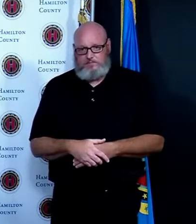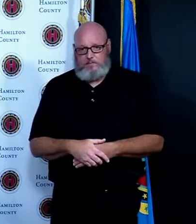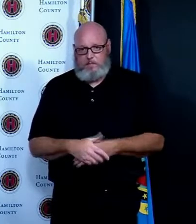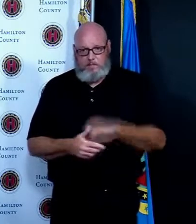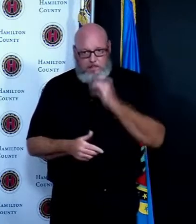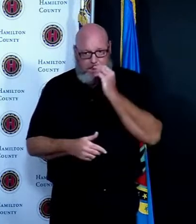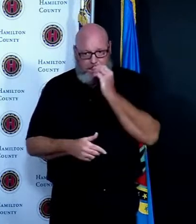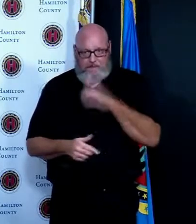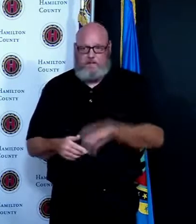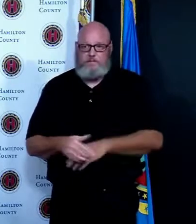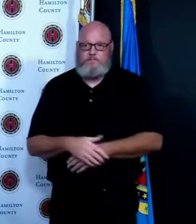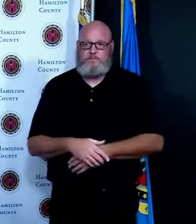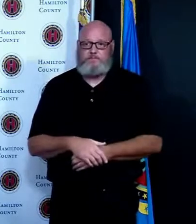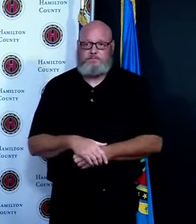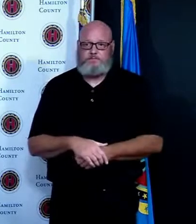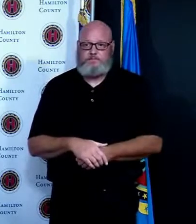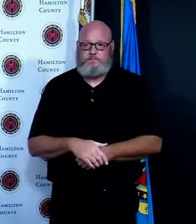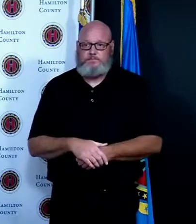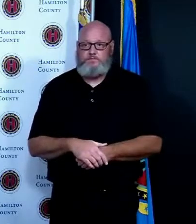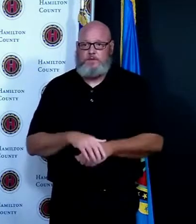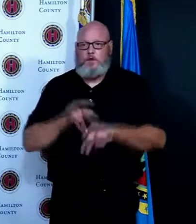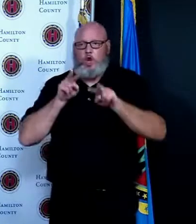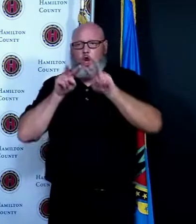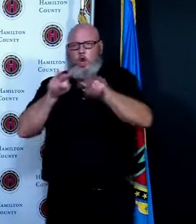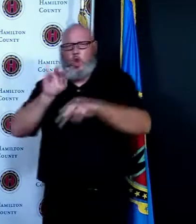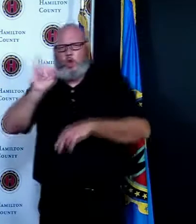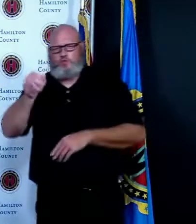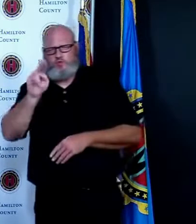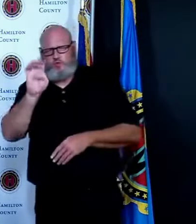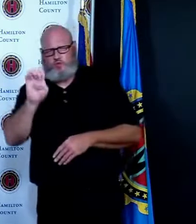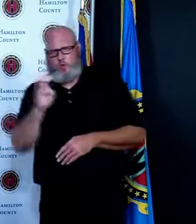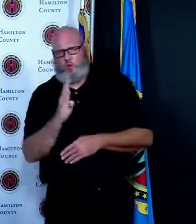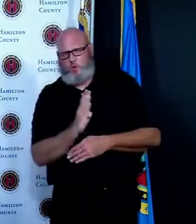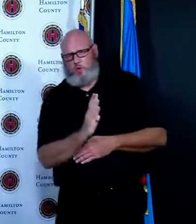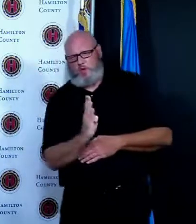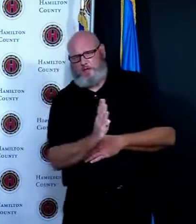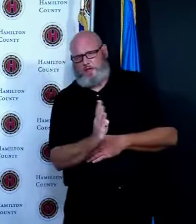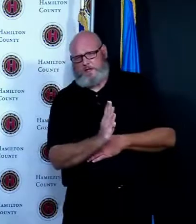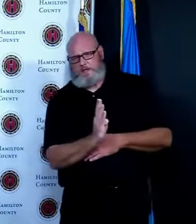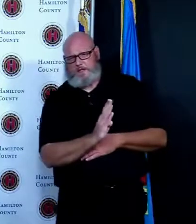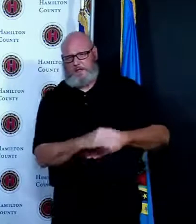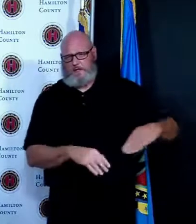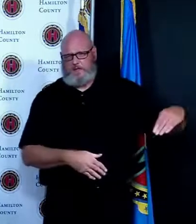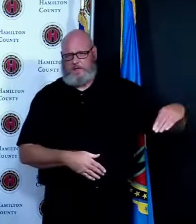when you look at June when things started to open back up that's the curve we're talking